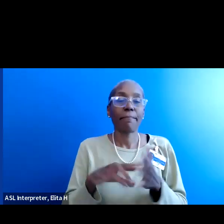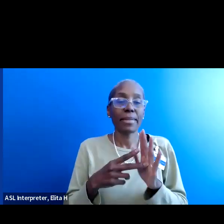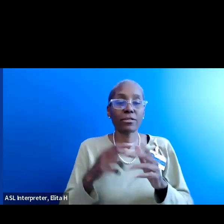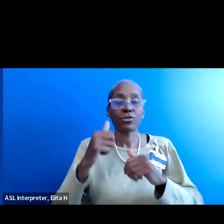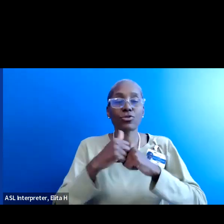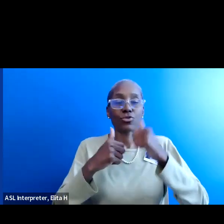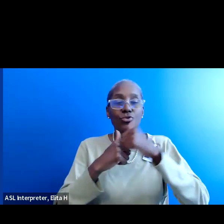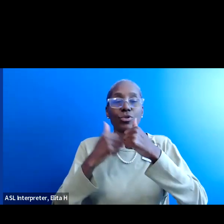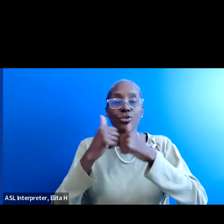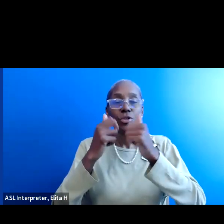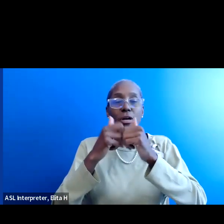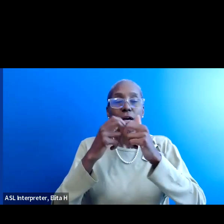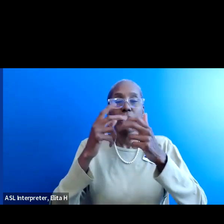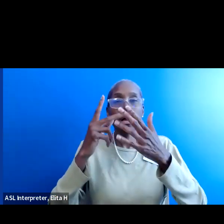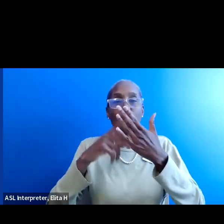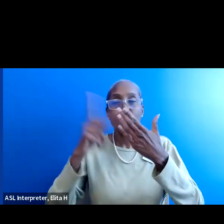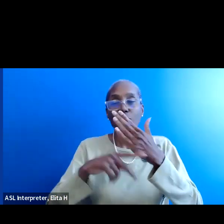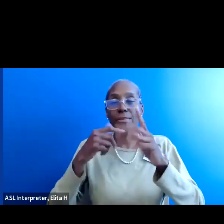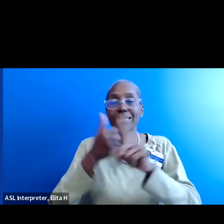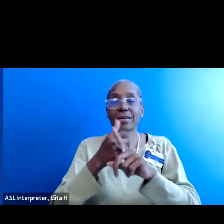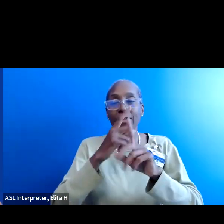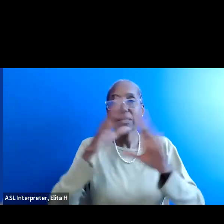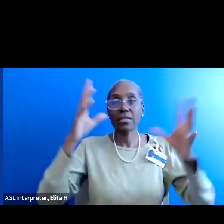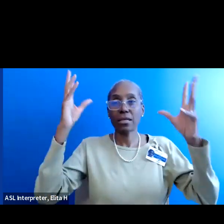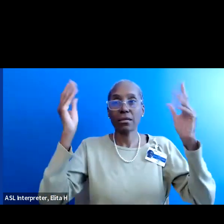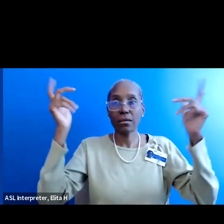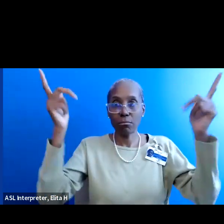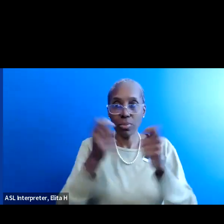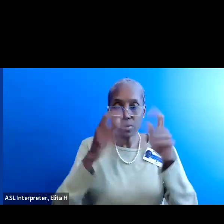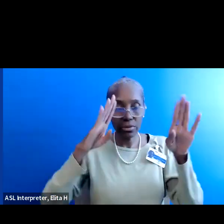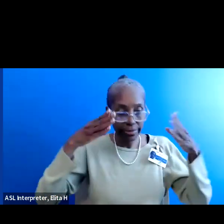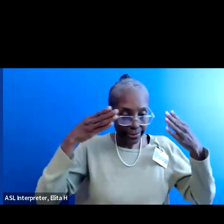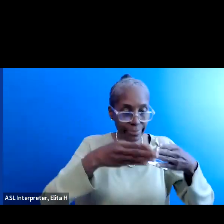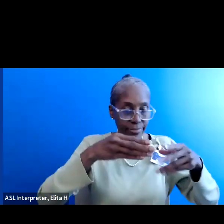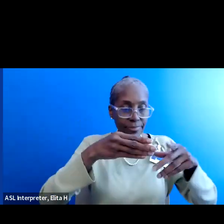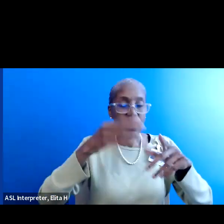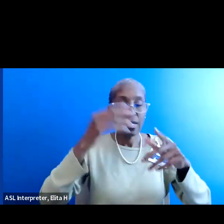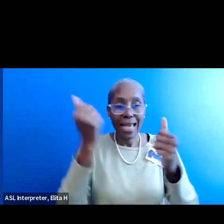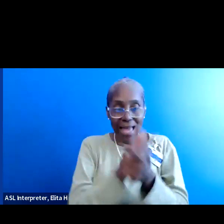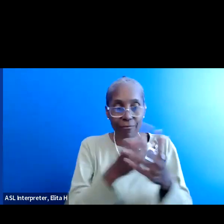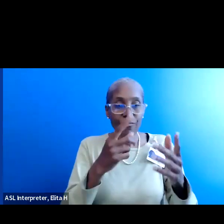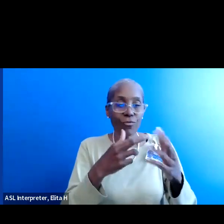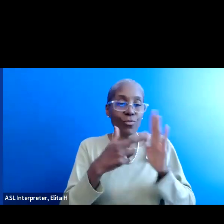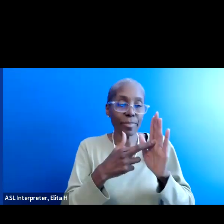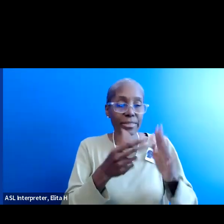state programs are either centralized. And that means that all the paid representatives of the office